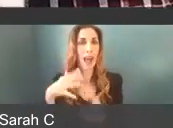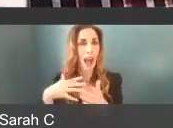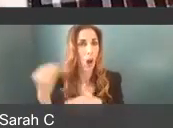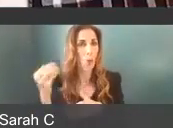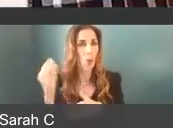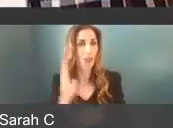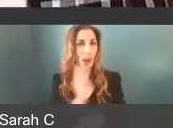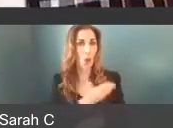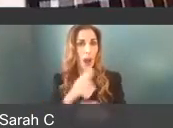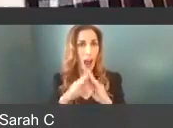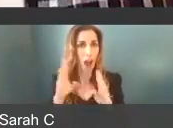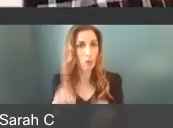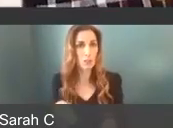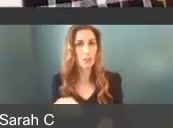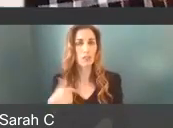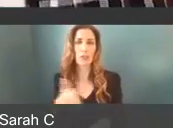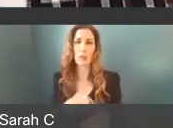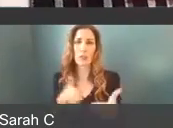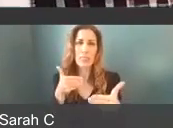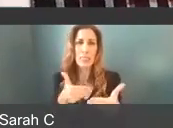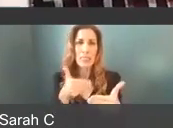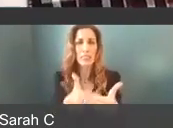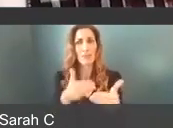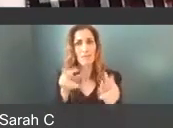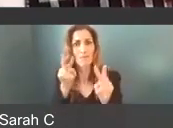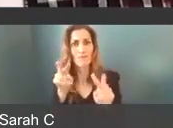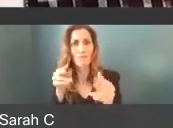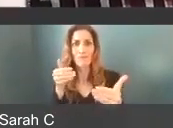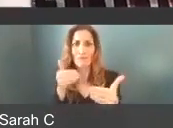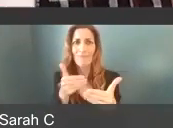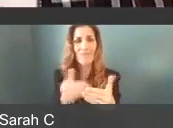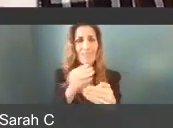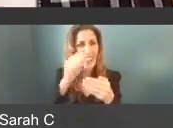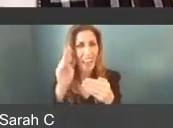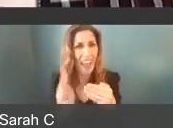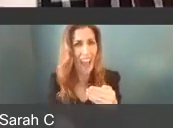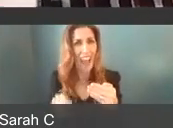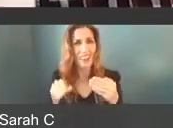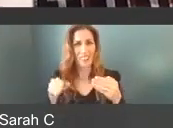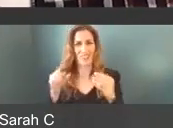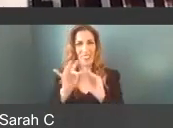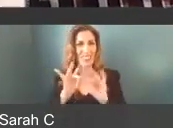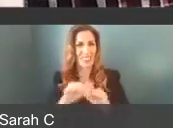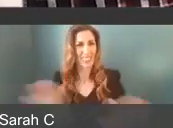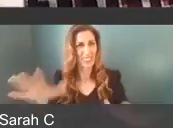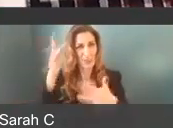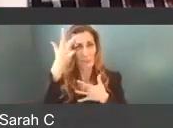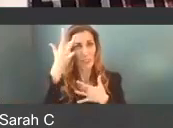close to the end, so close. Please stick with these important measures to keep everyone